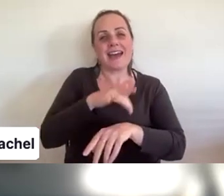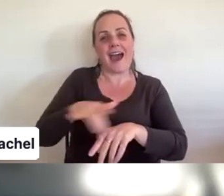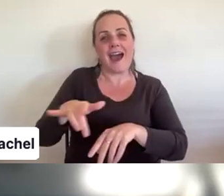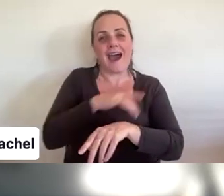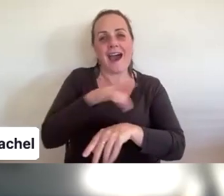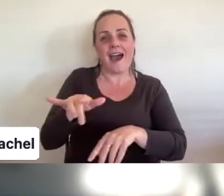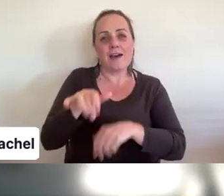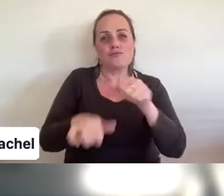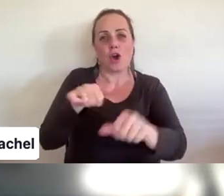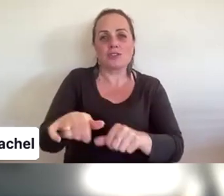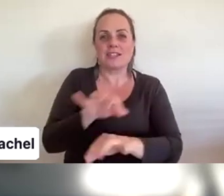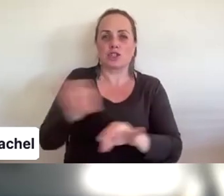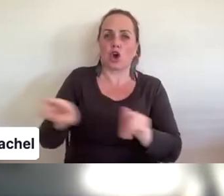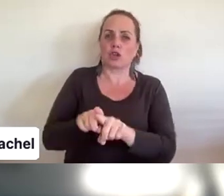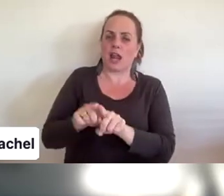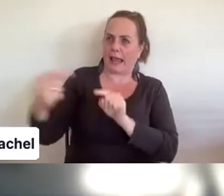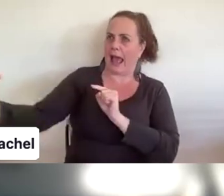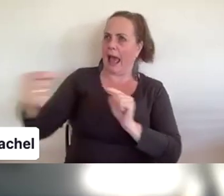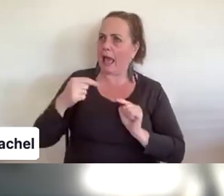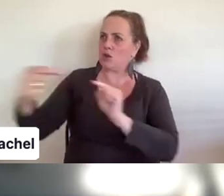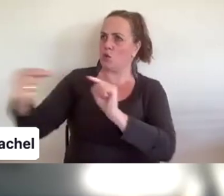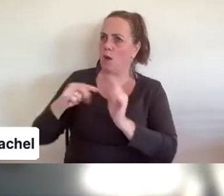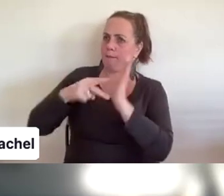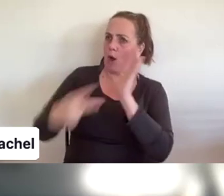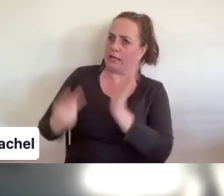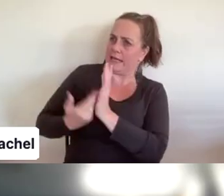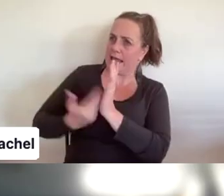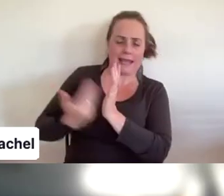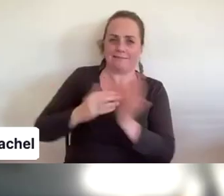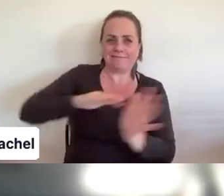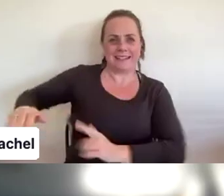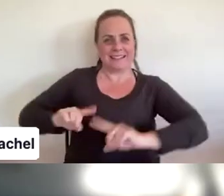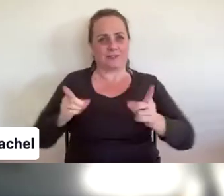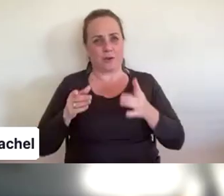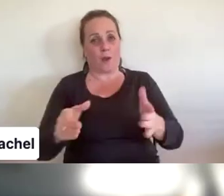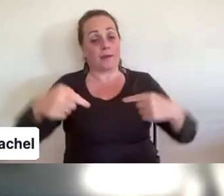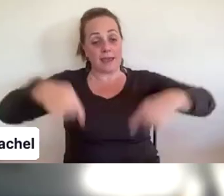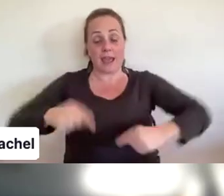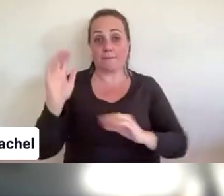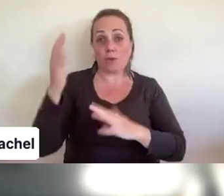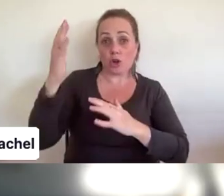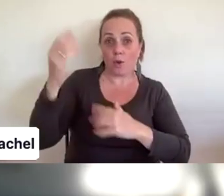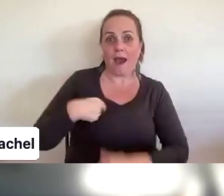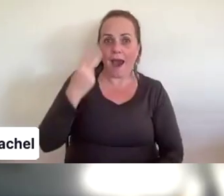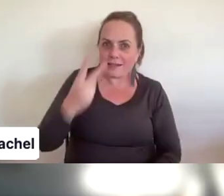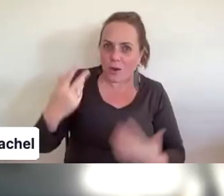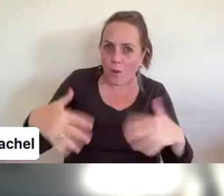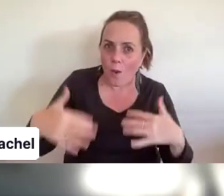standard arguments or policy language. Here in Porirua I saw the difference it made to rangatahi,